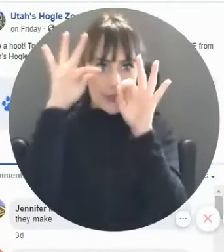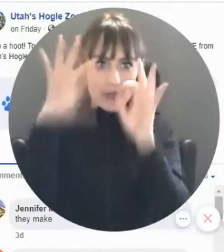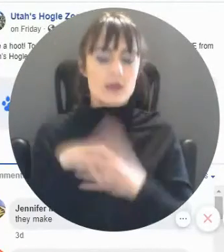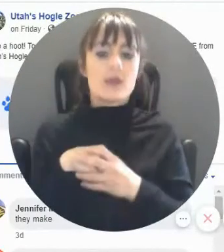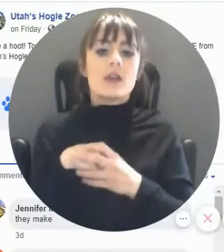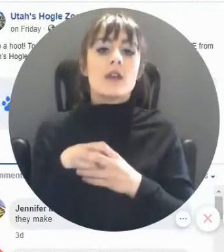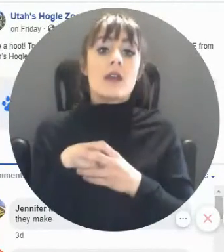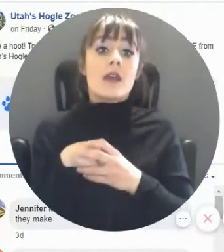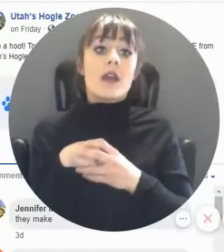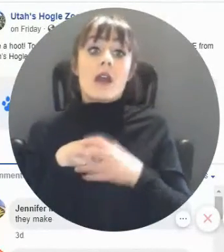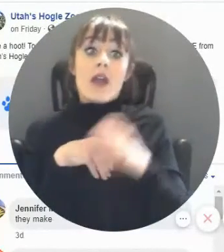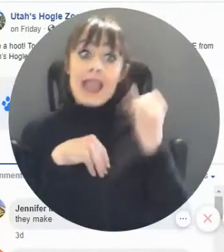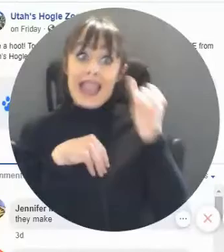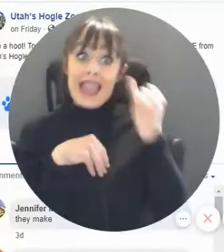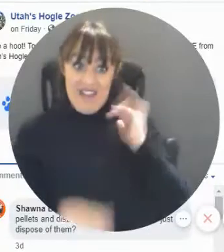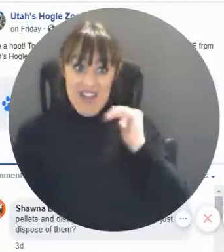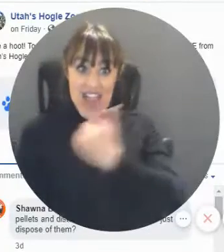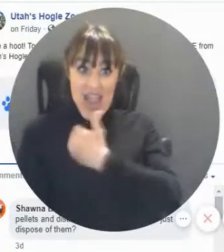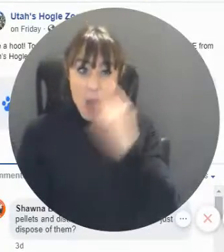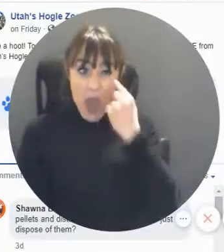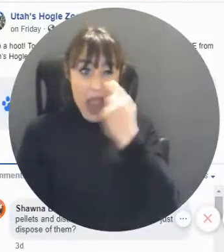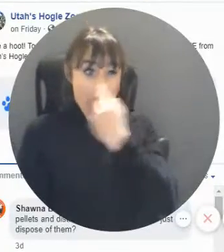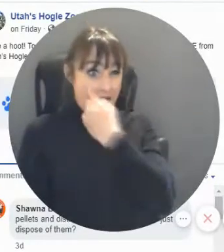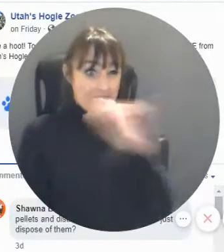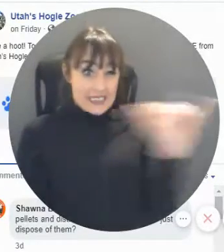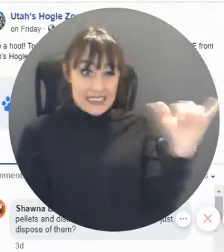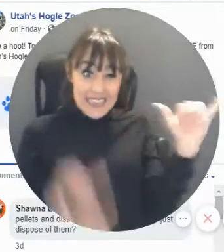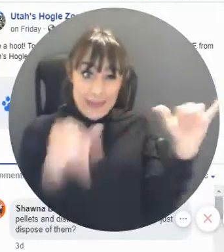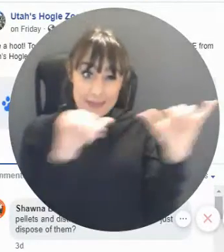So there's not really a ton of room in there for more muscle there,